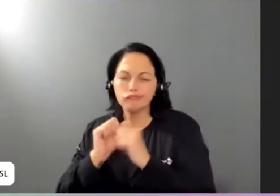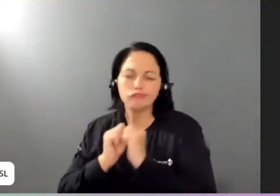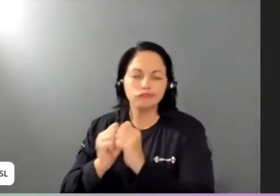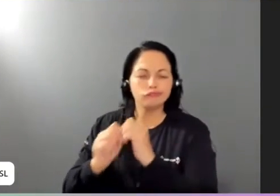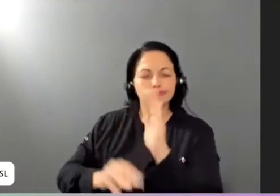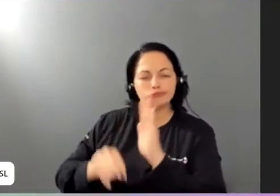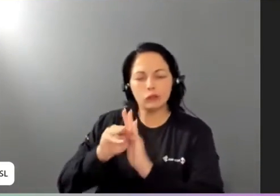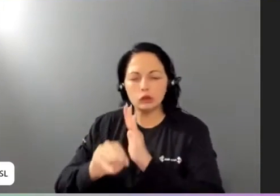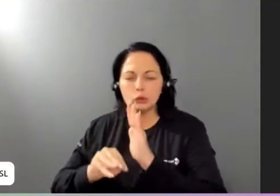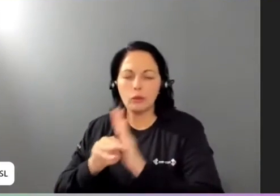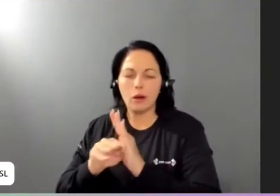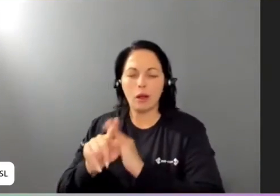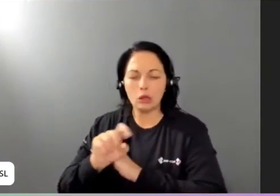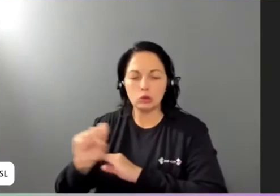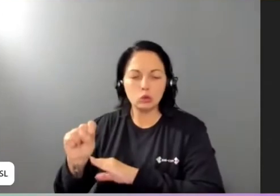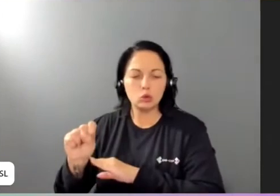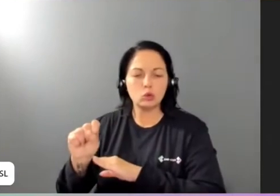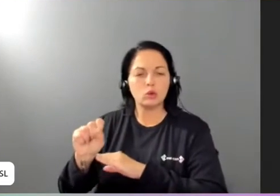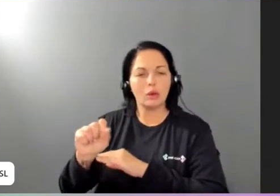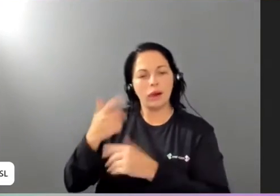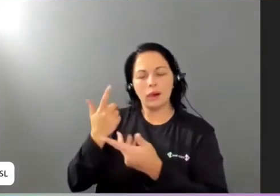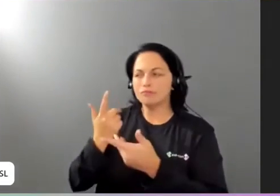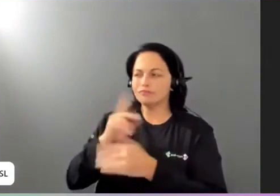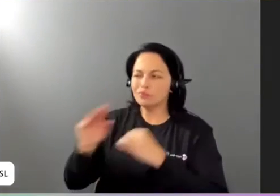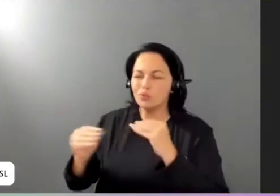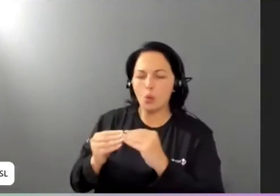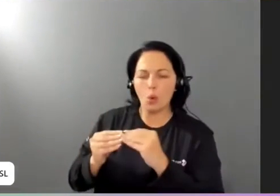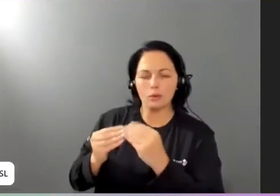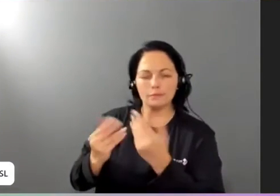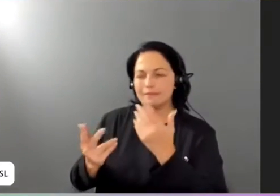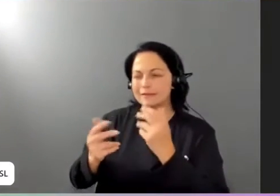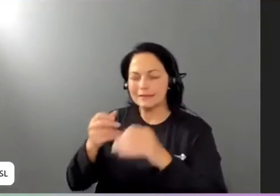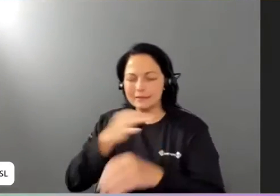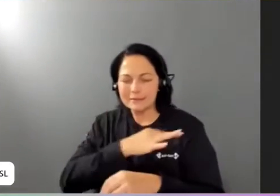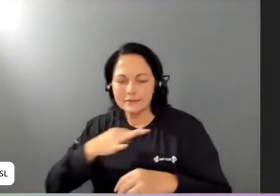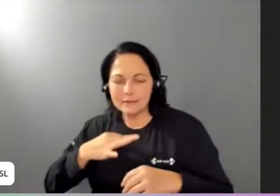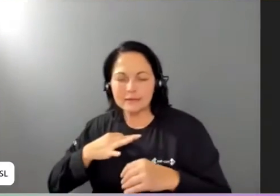mean things like I'm certainly seeing organizations that I've